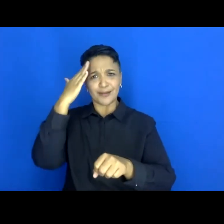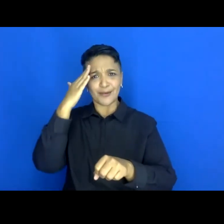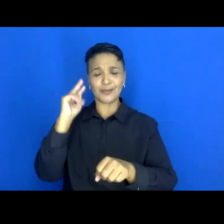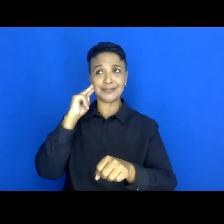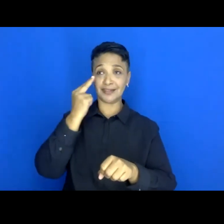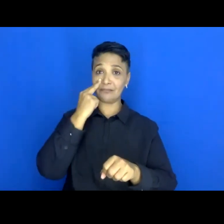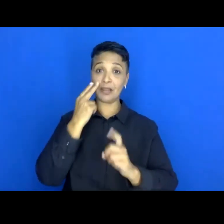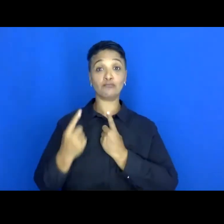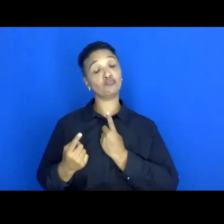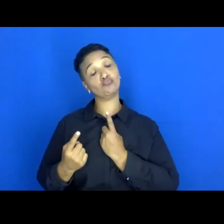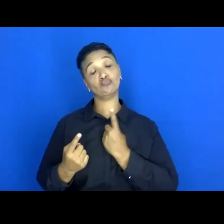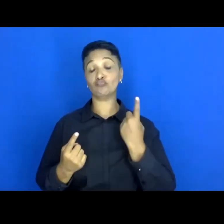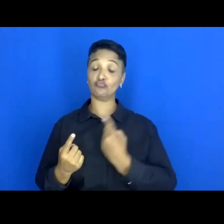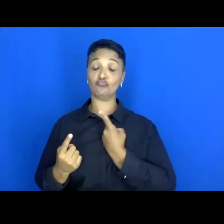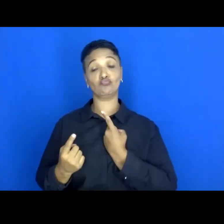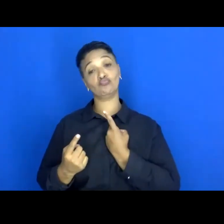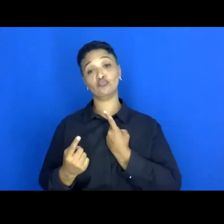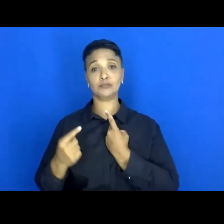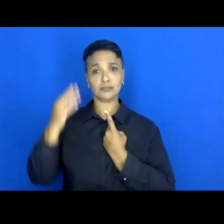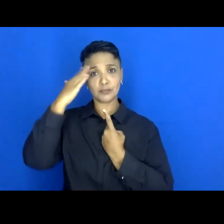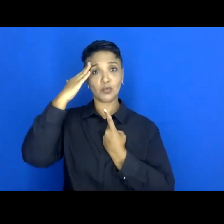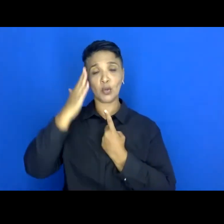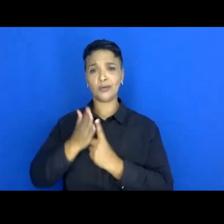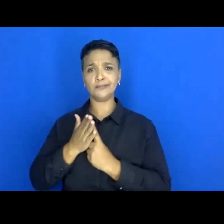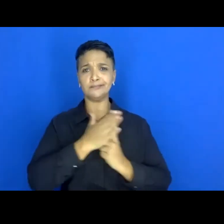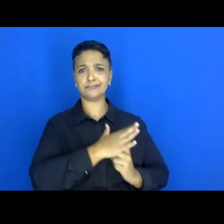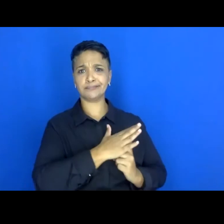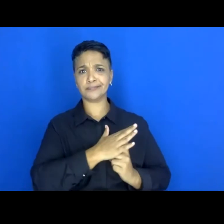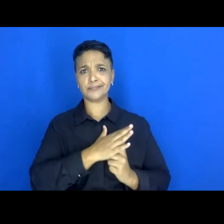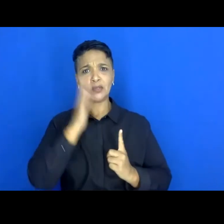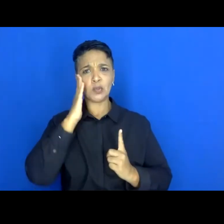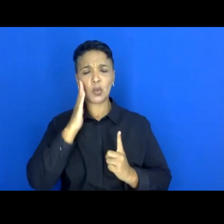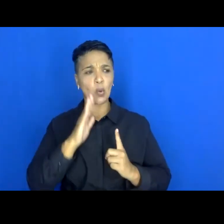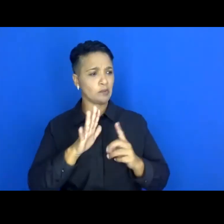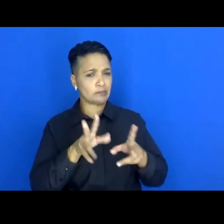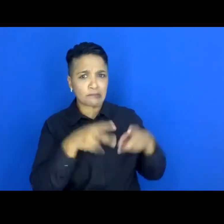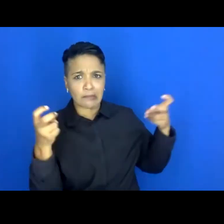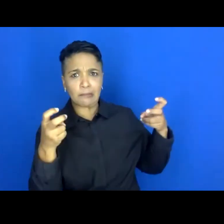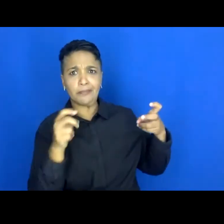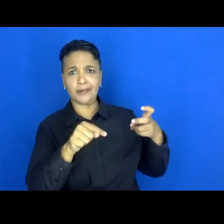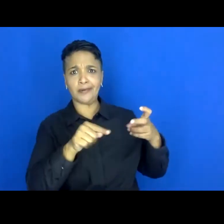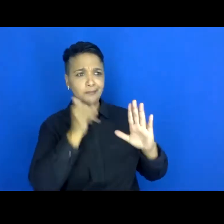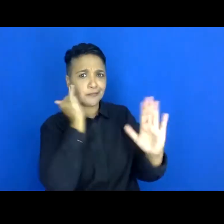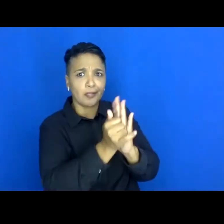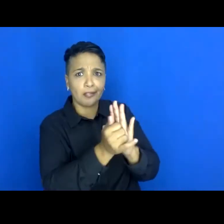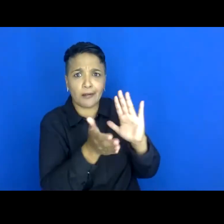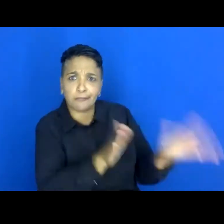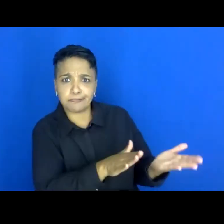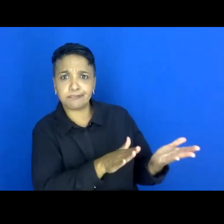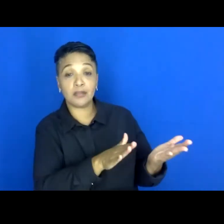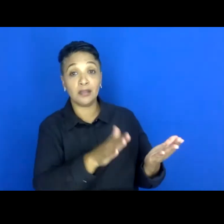to be grabbed off to be ripped off to be killed because whenever you go you have to pay